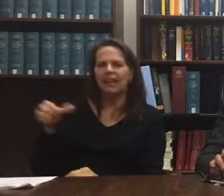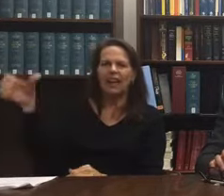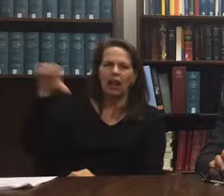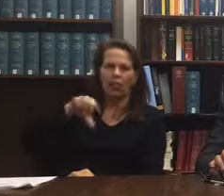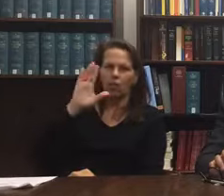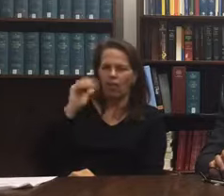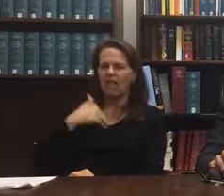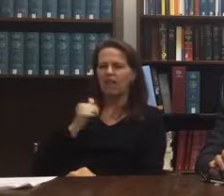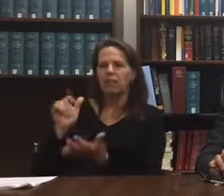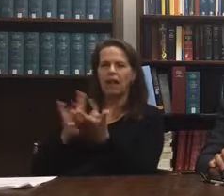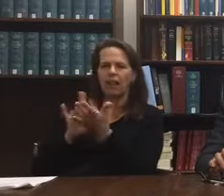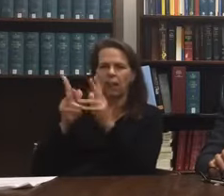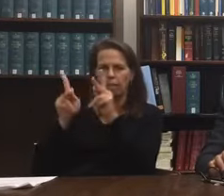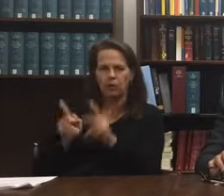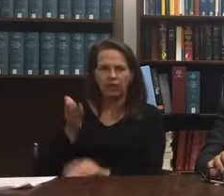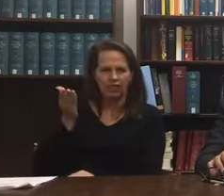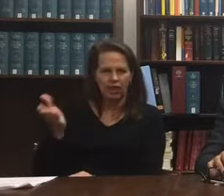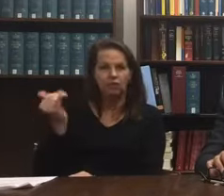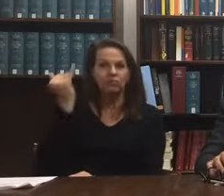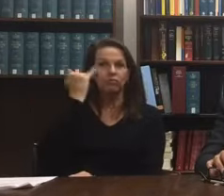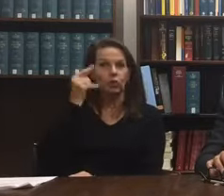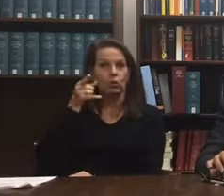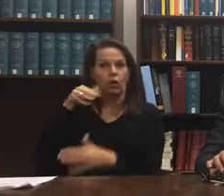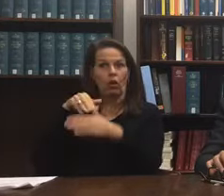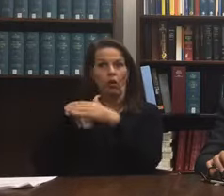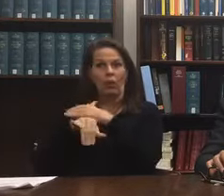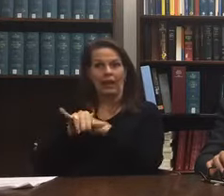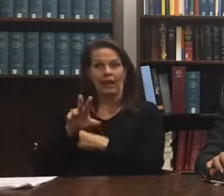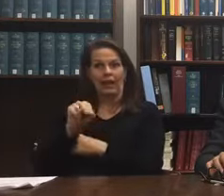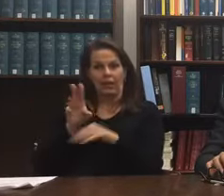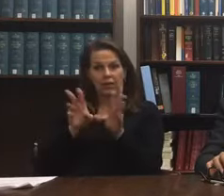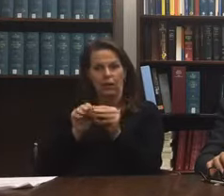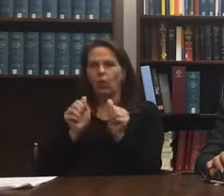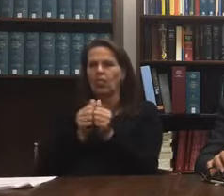person there so if you go in without medical support you're gonna have a